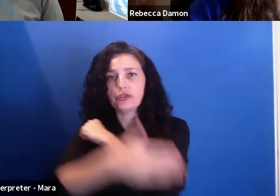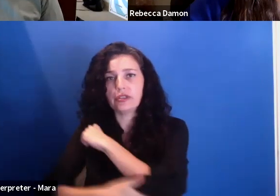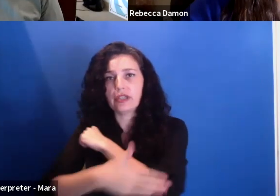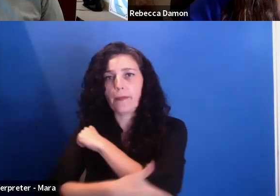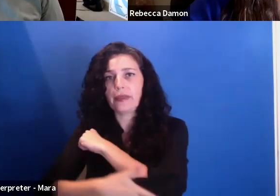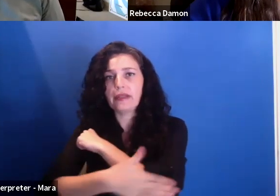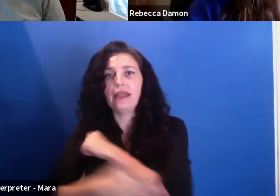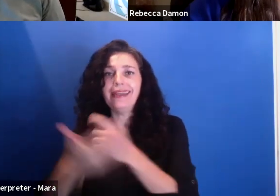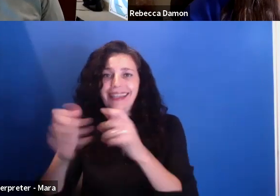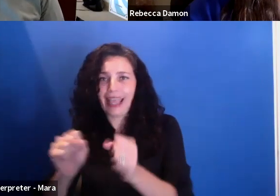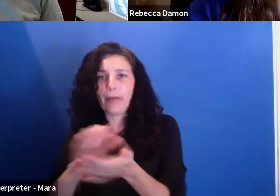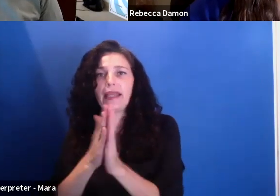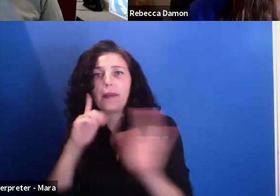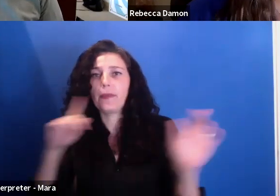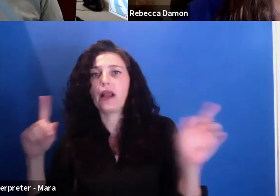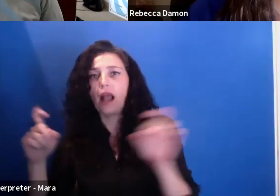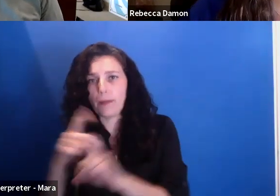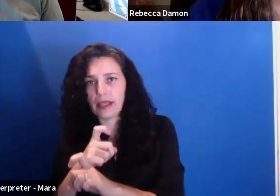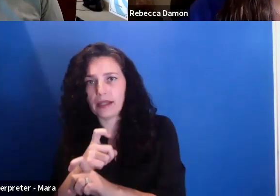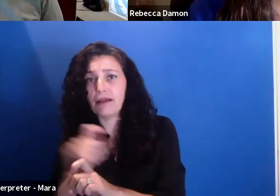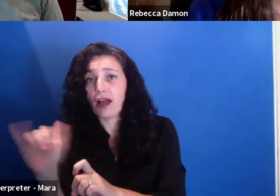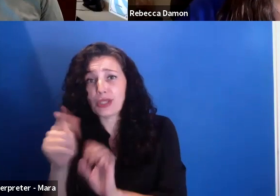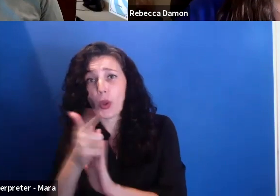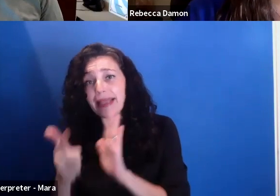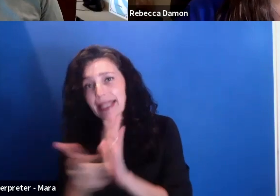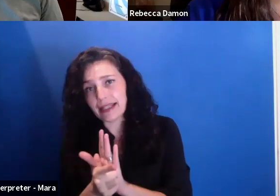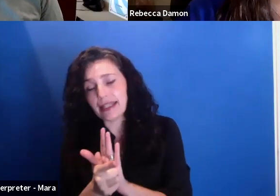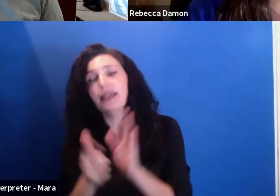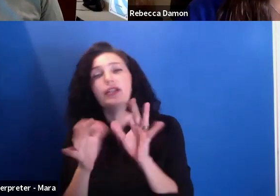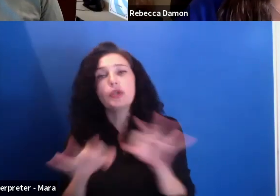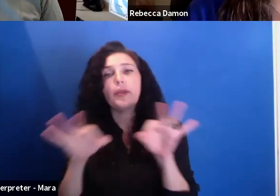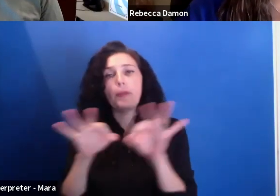So it's really in everyone's best interest to have that communication before performers travel outside of the country.